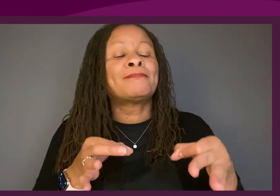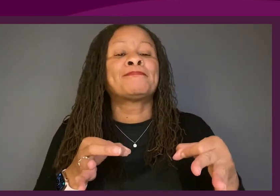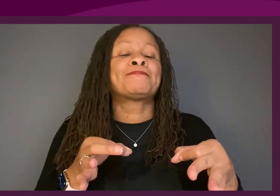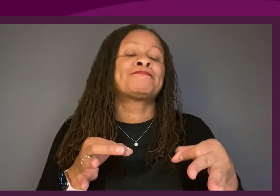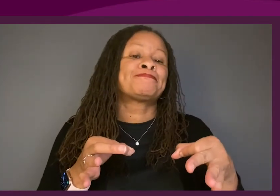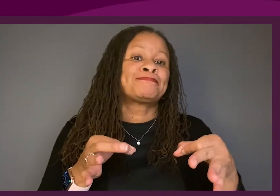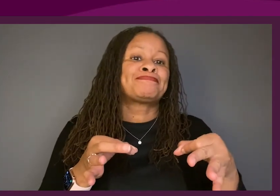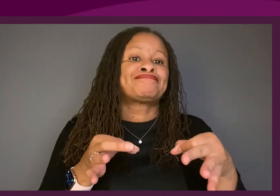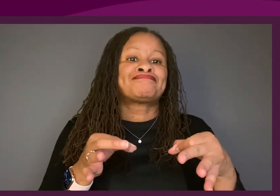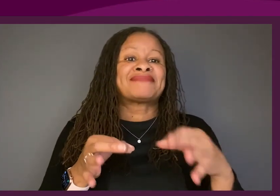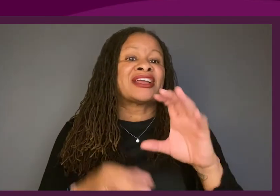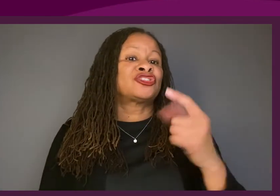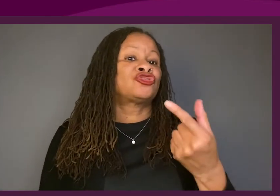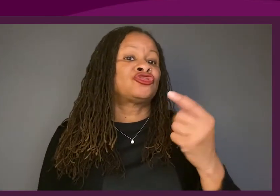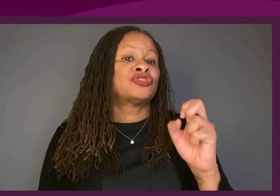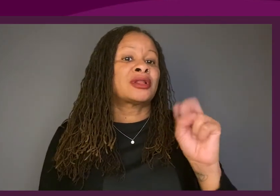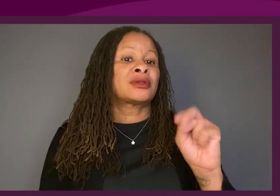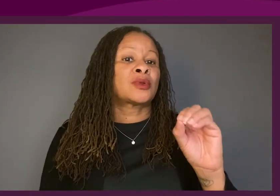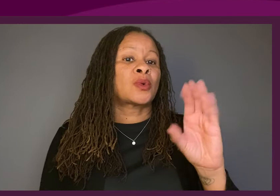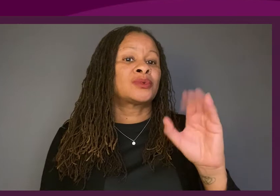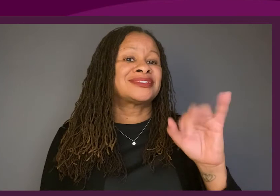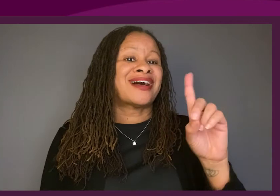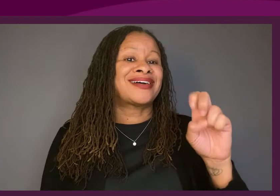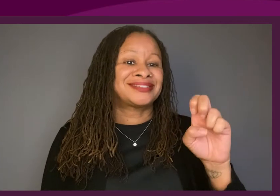hundreds of thousands of our siblings in the US.